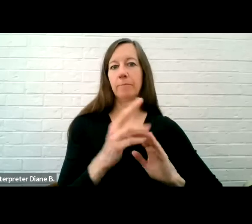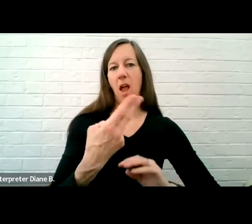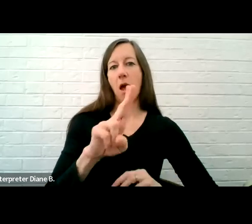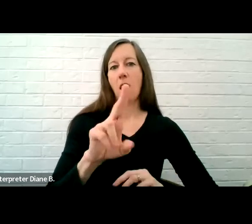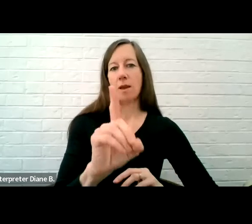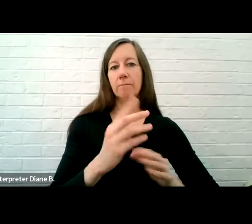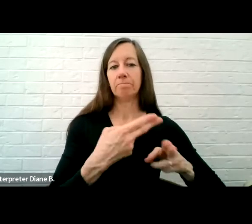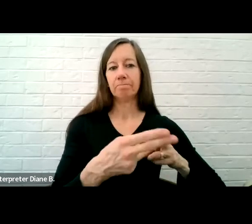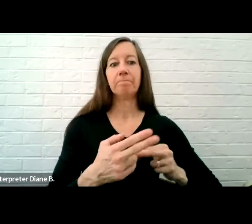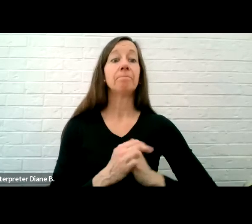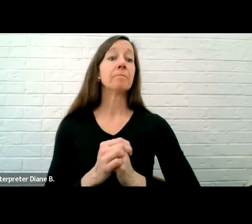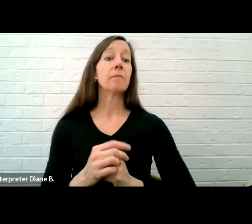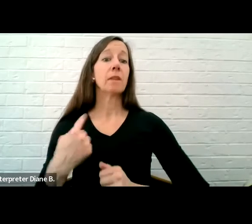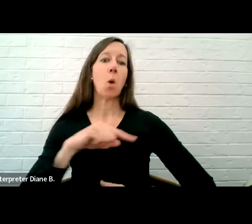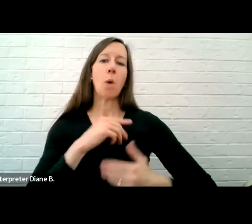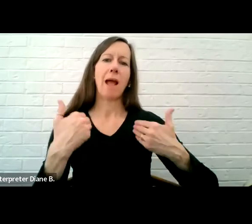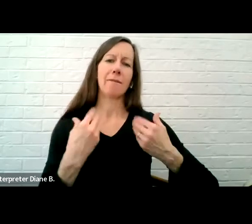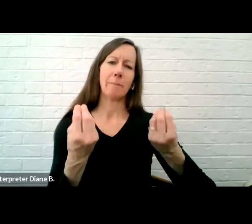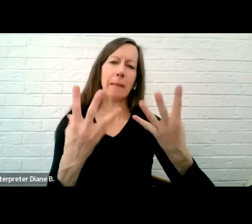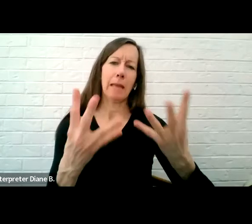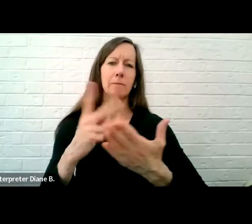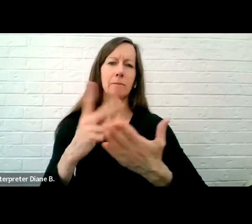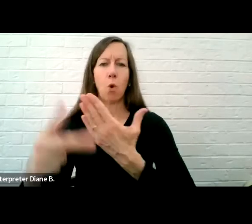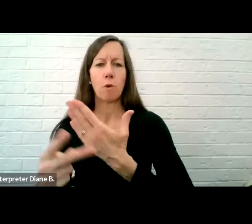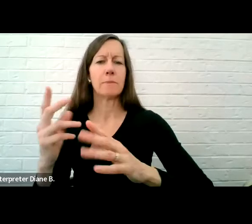of entities and programs helping people access housing and supportive services.